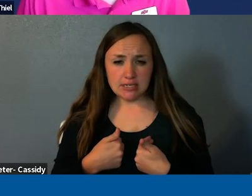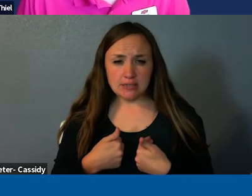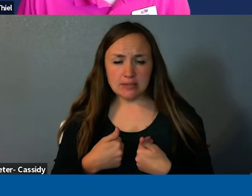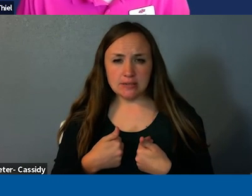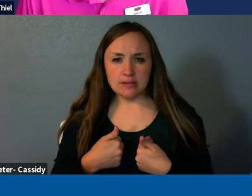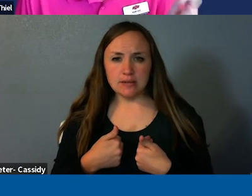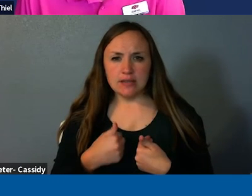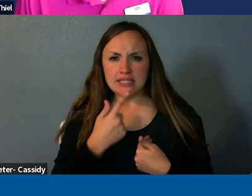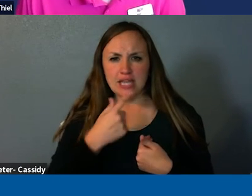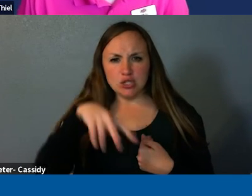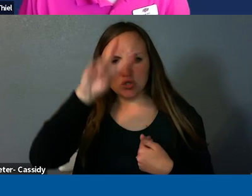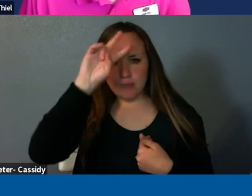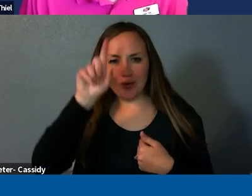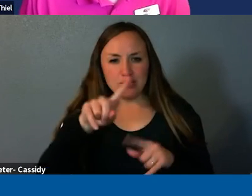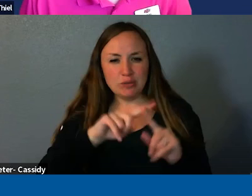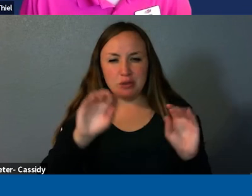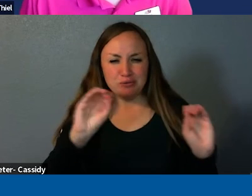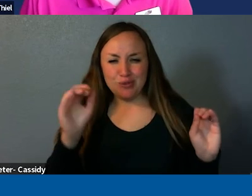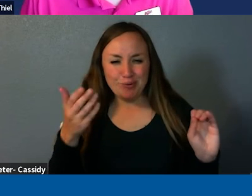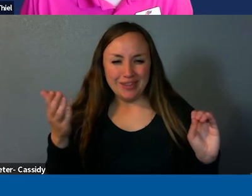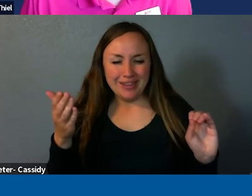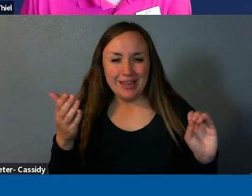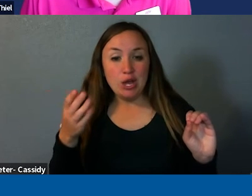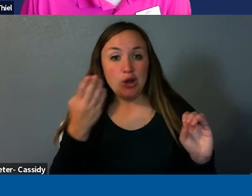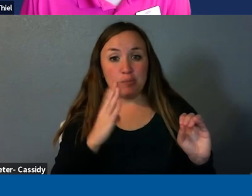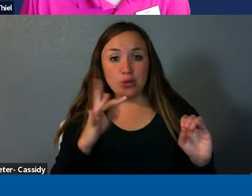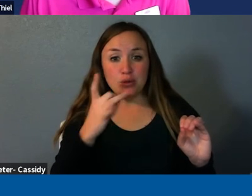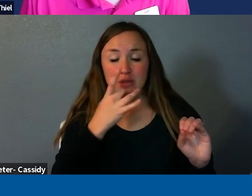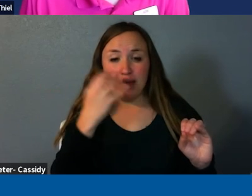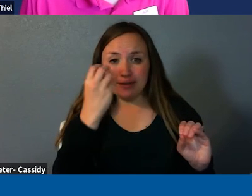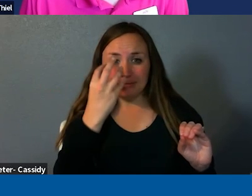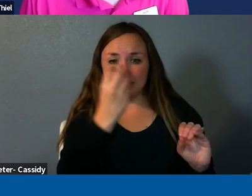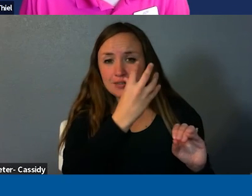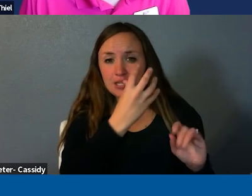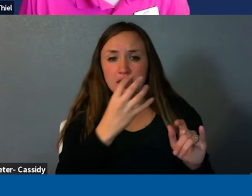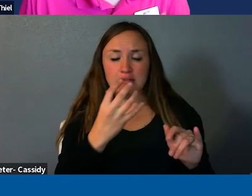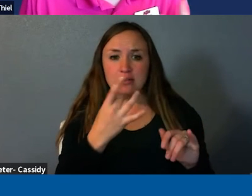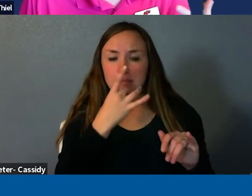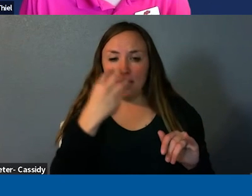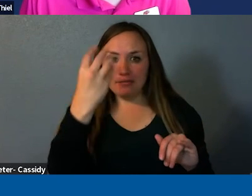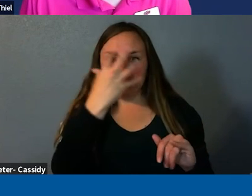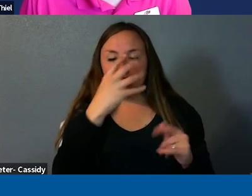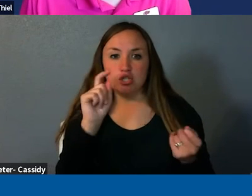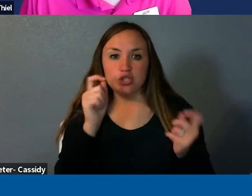They say stupid question, but there is no such thing, does blue light affect or change high contrast mode